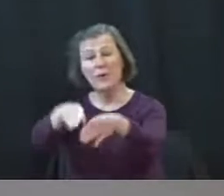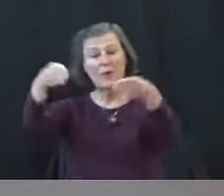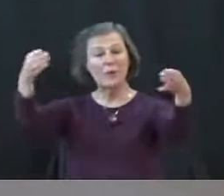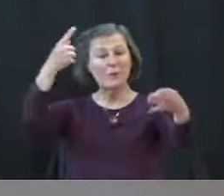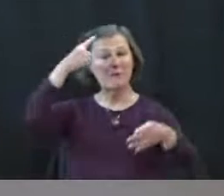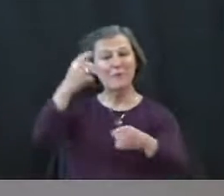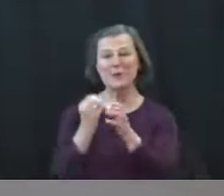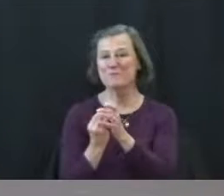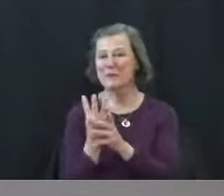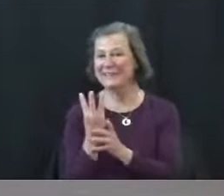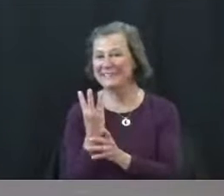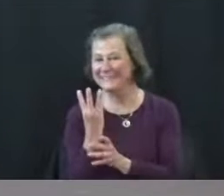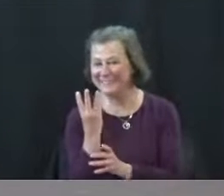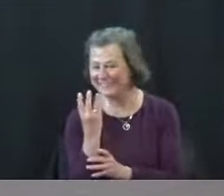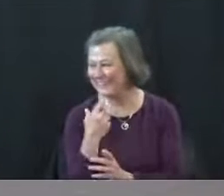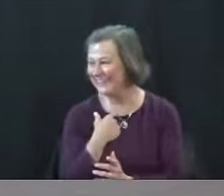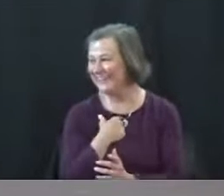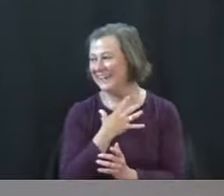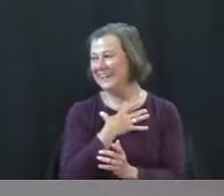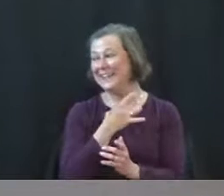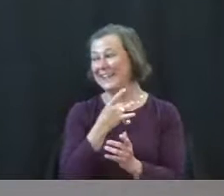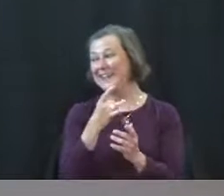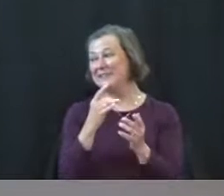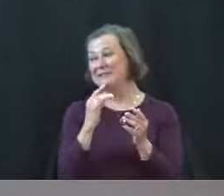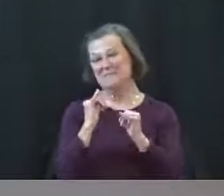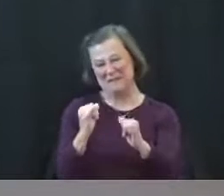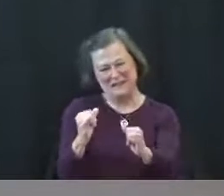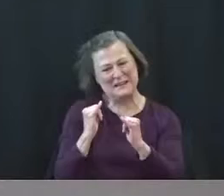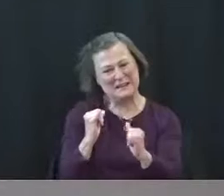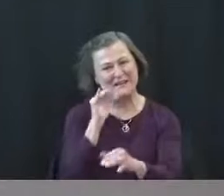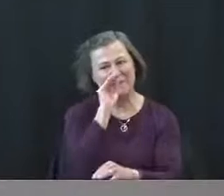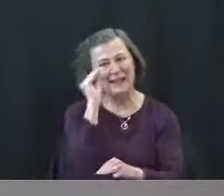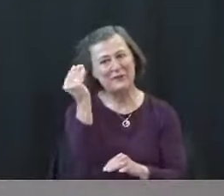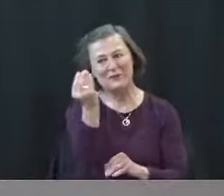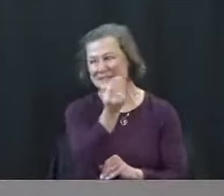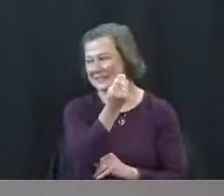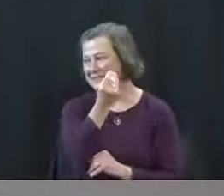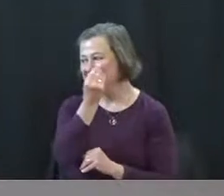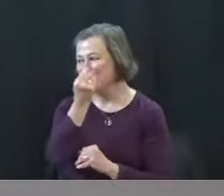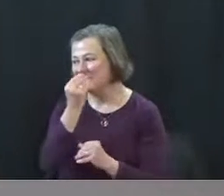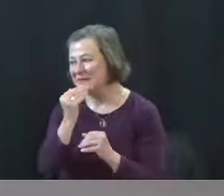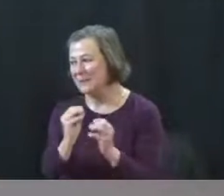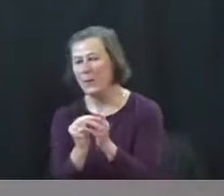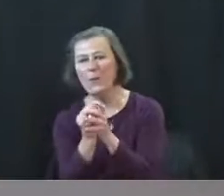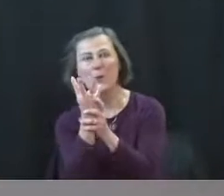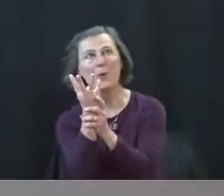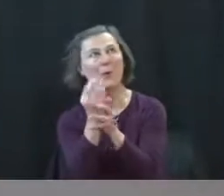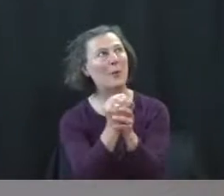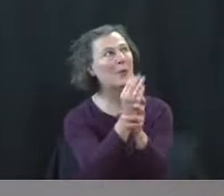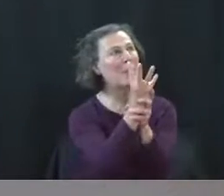I'd like to be those flowers, open to everything.